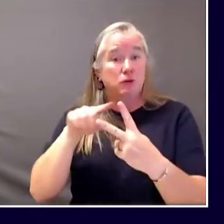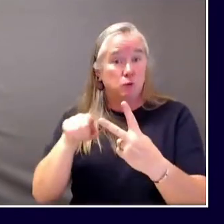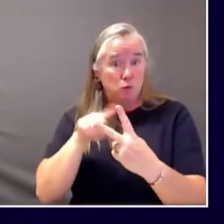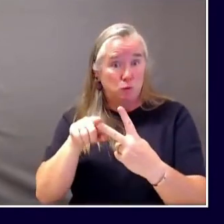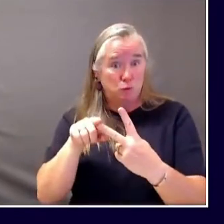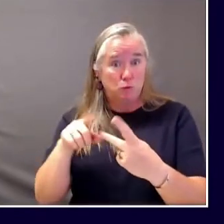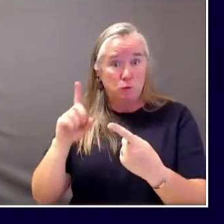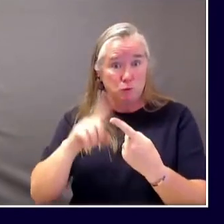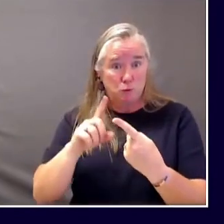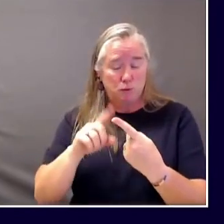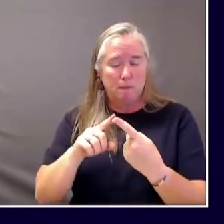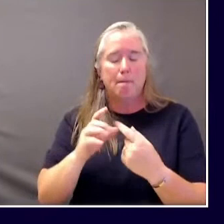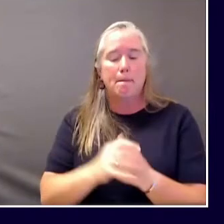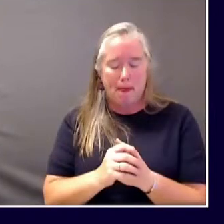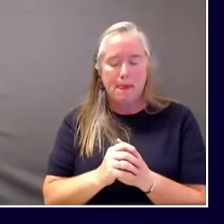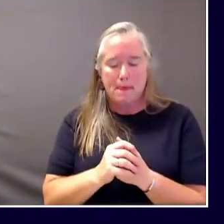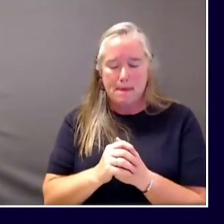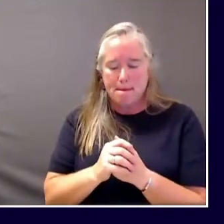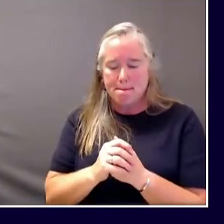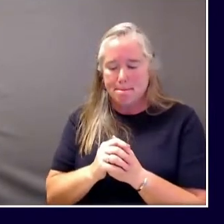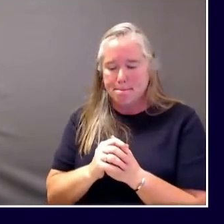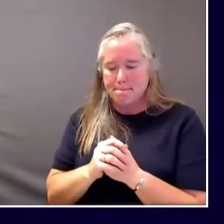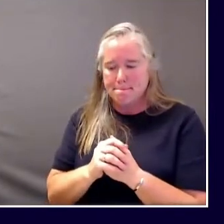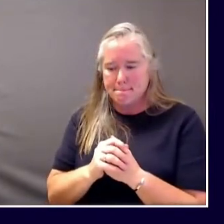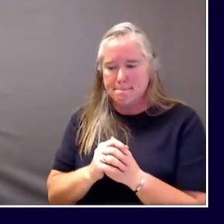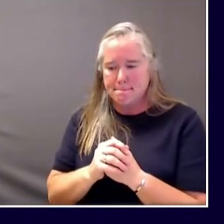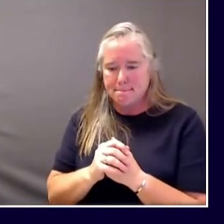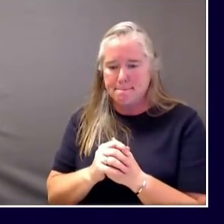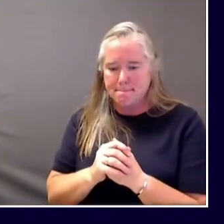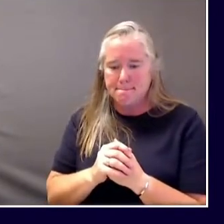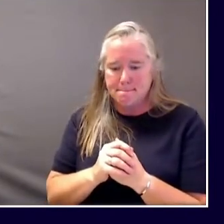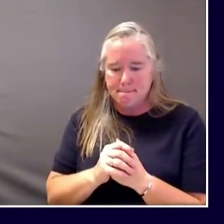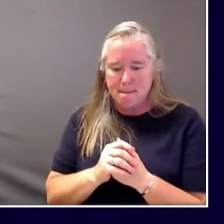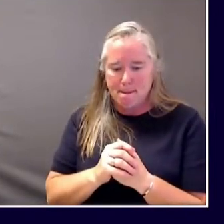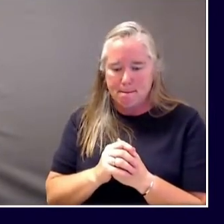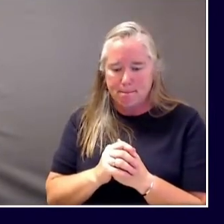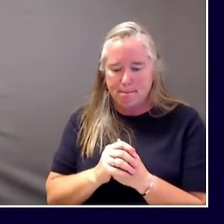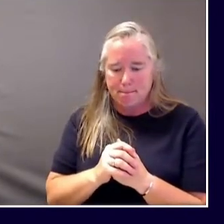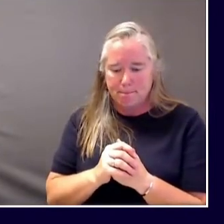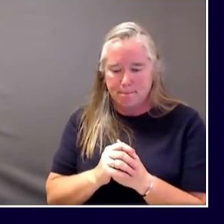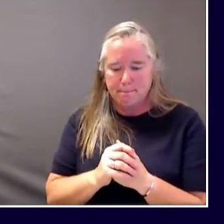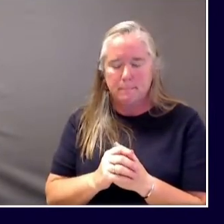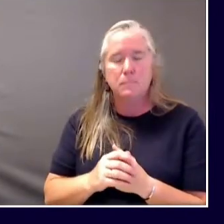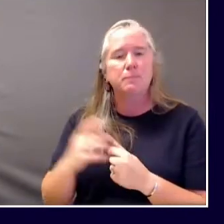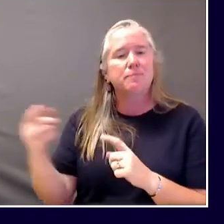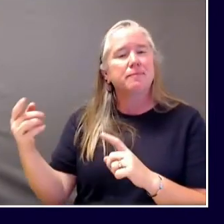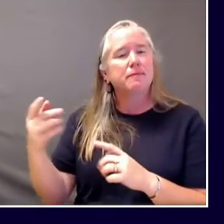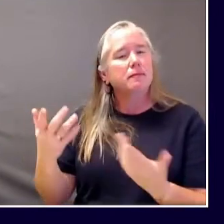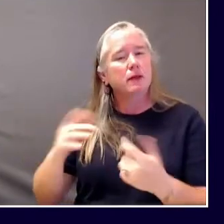one is just getting back to the